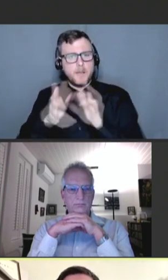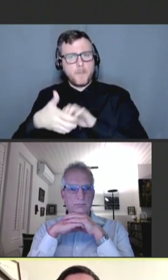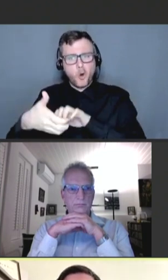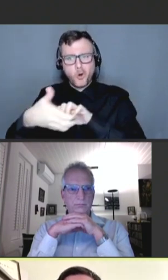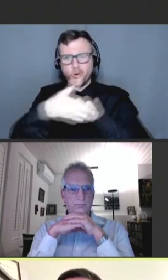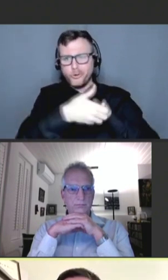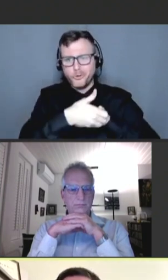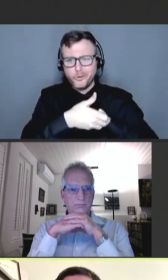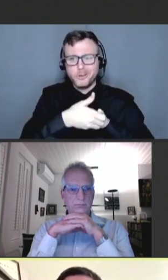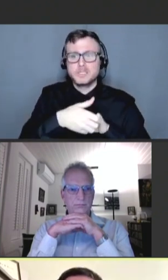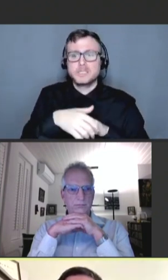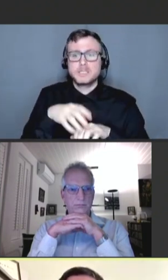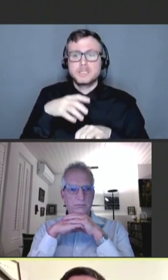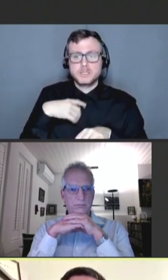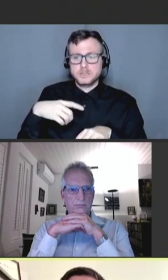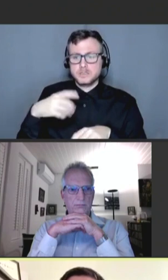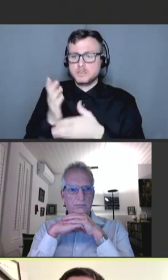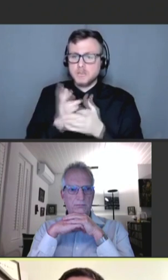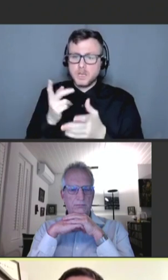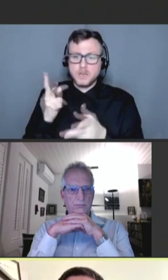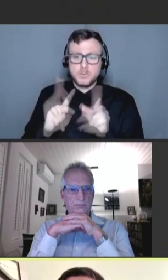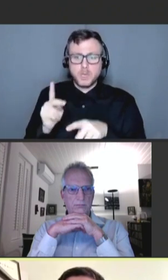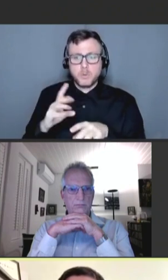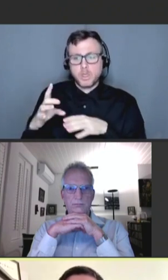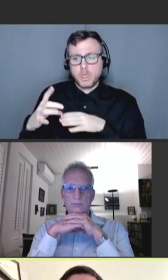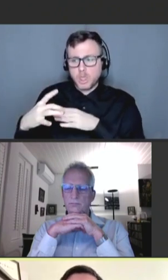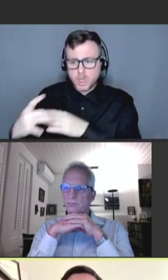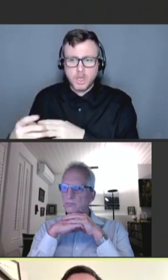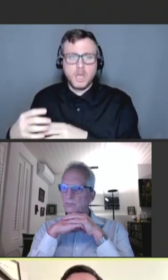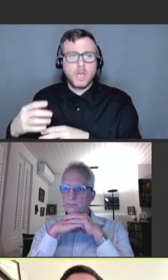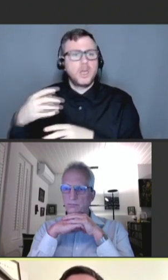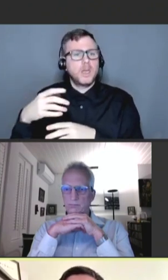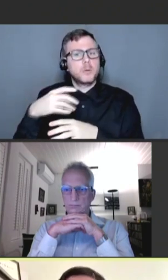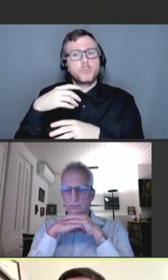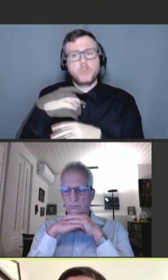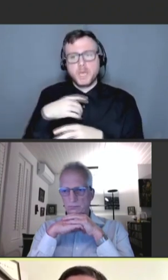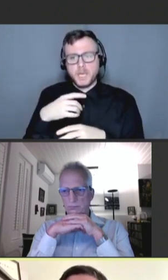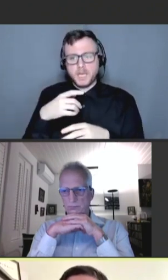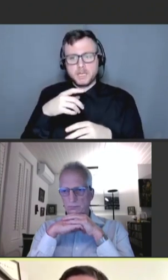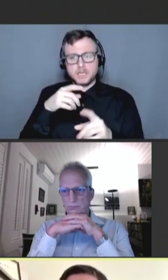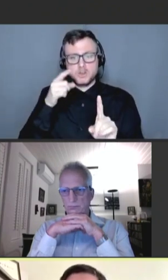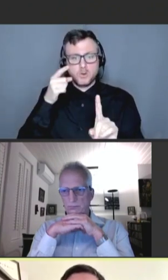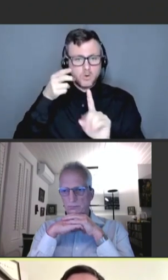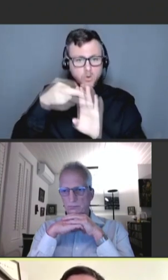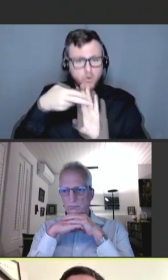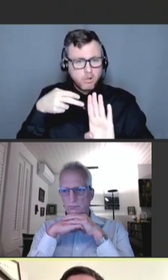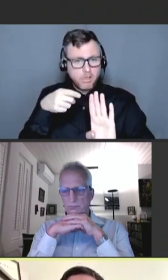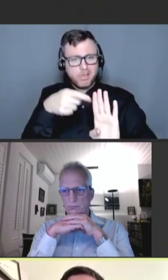space they led the way in categorizing Long-COVID initially and calling it Long-COVID and coining